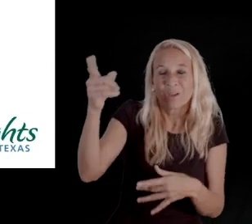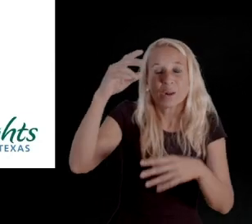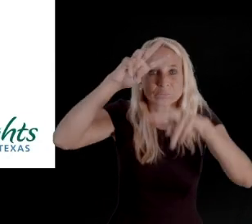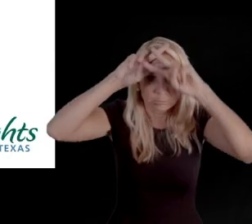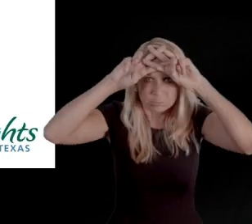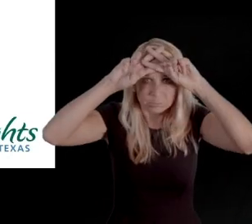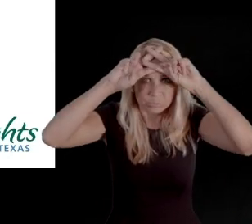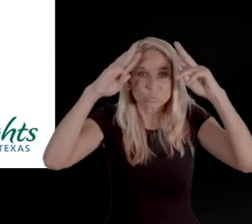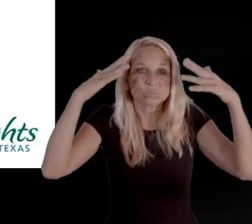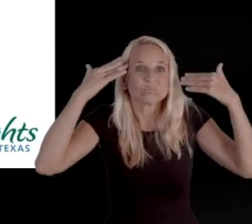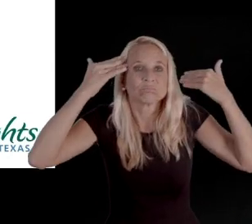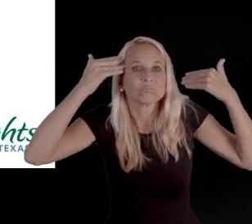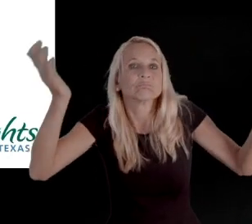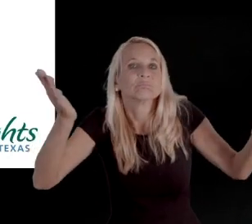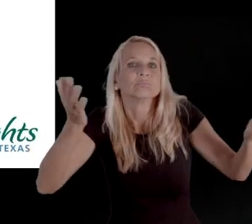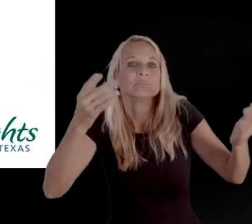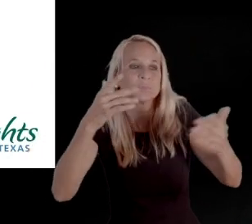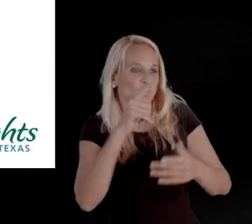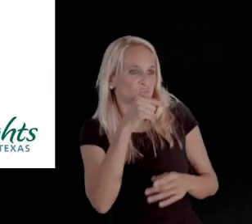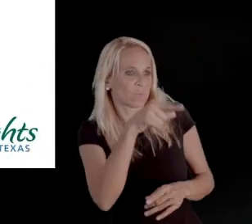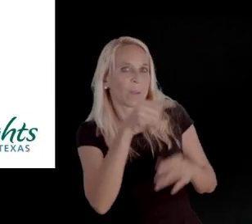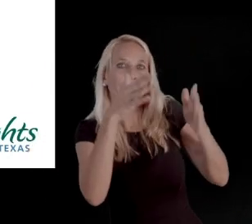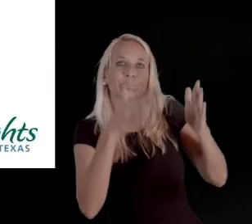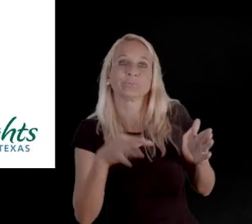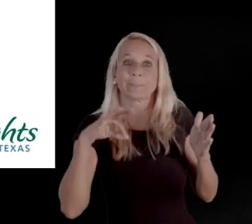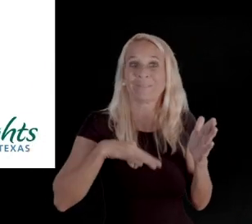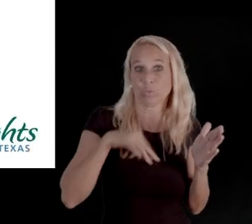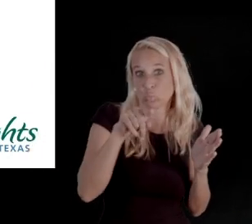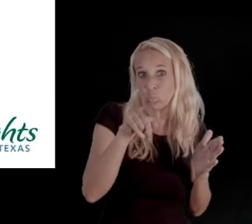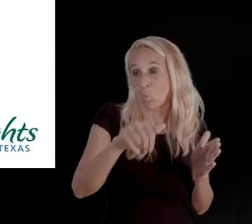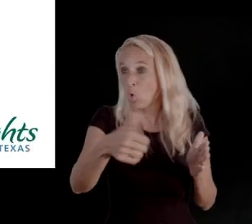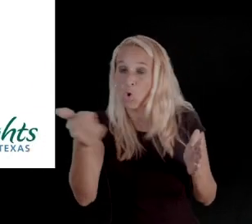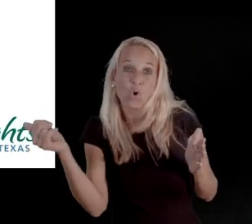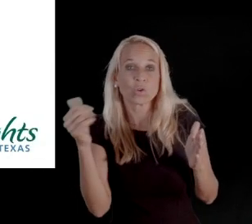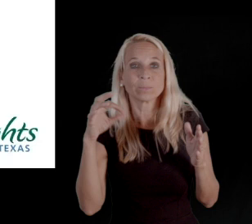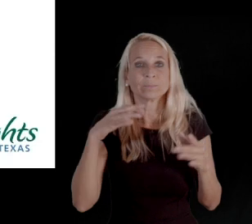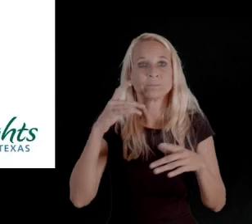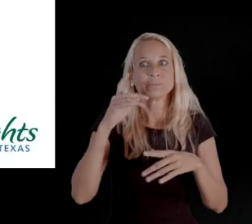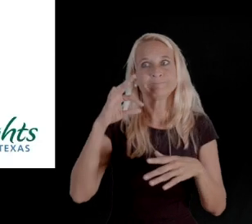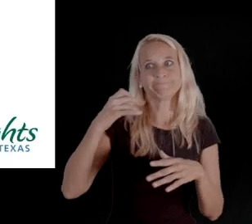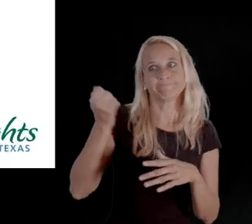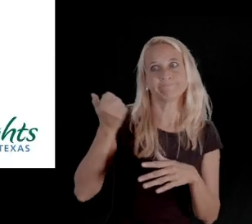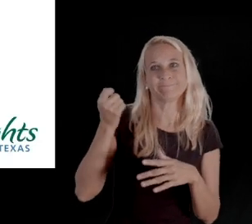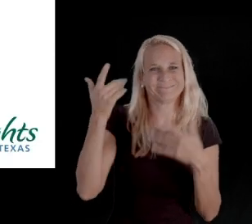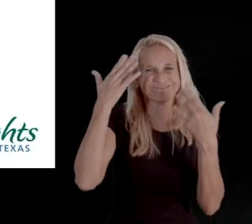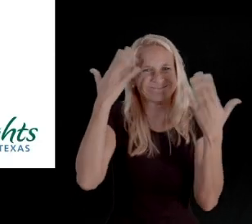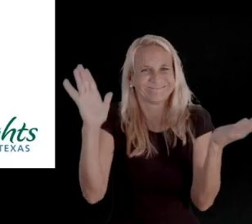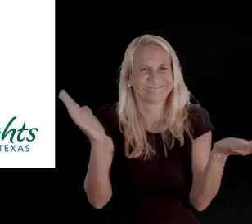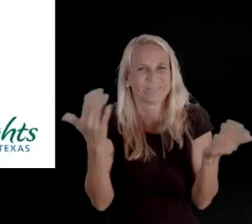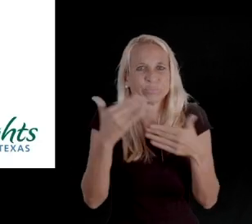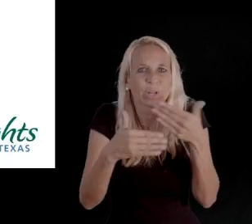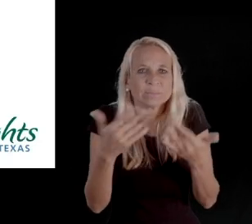about the beneficiary who's participating in this process. I will want to encourage that